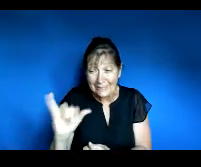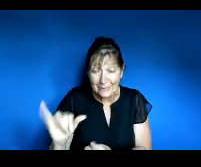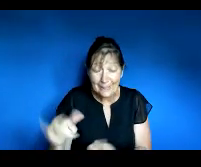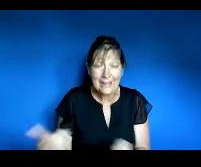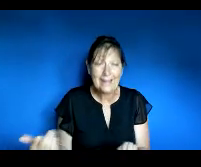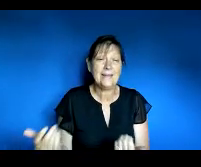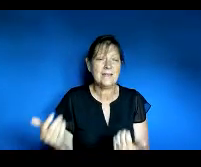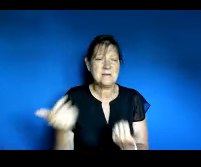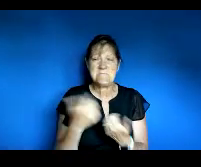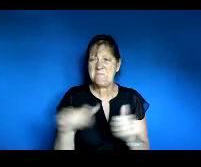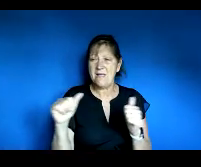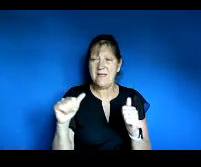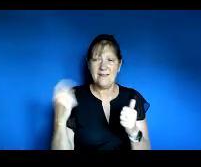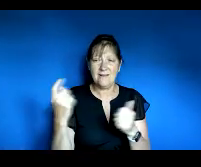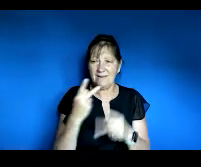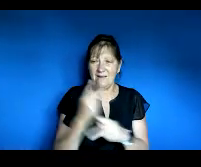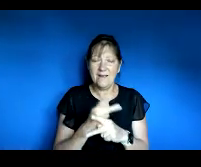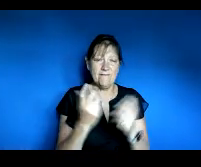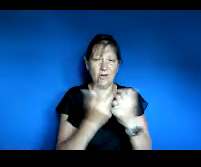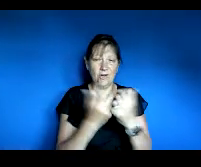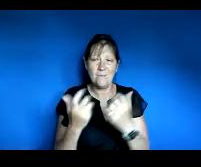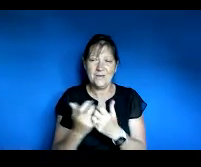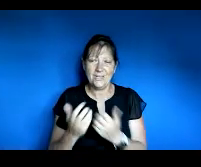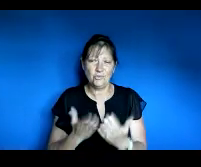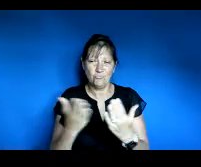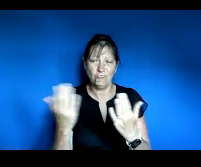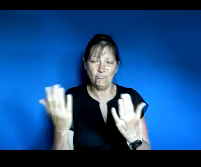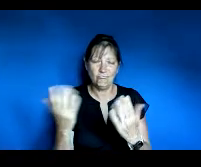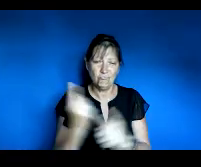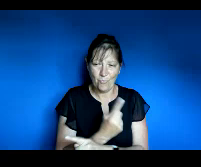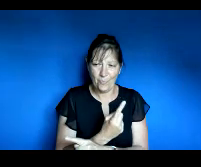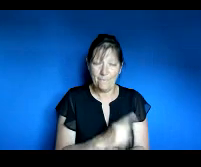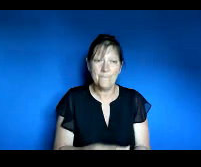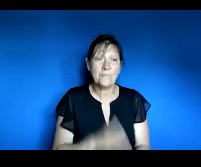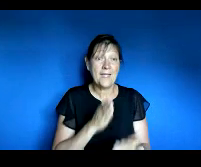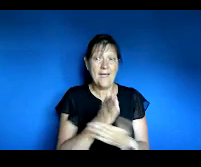and what accommodations are recommended or appropriate. And once a student submits that documentation